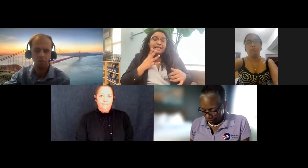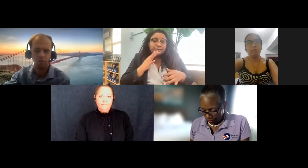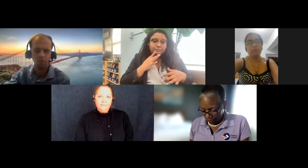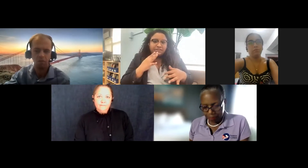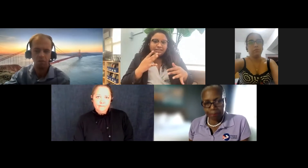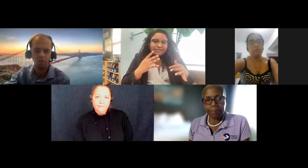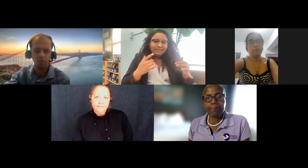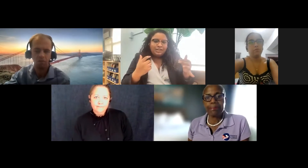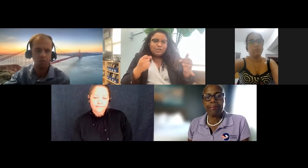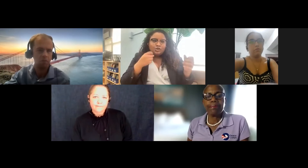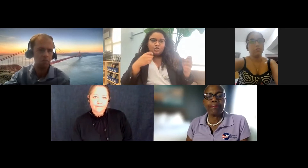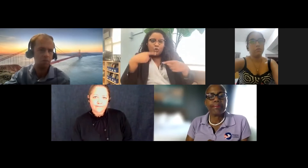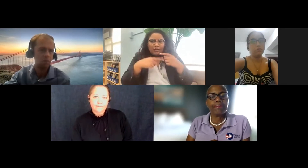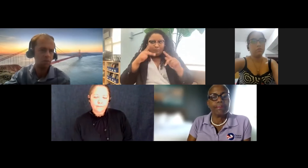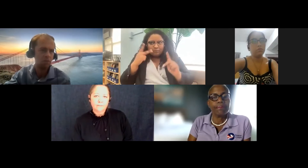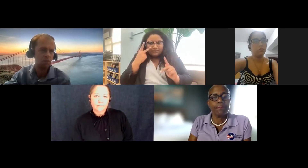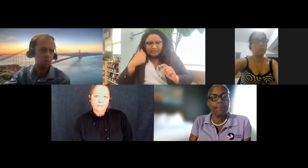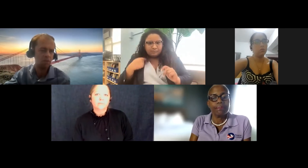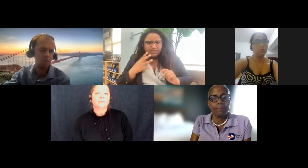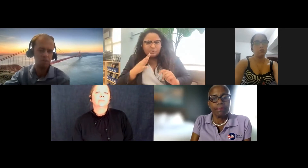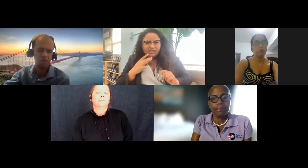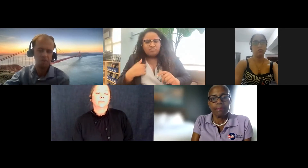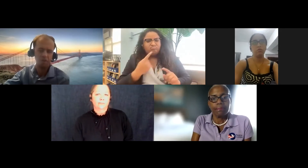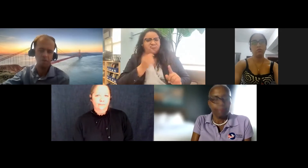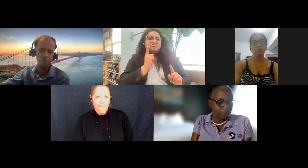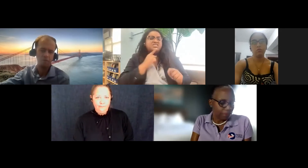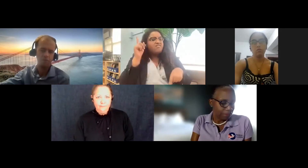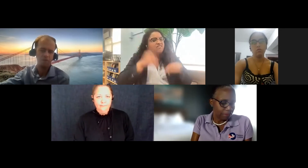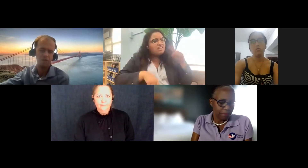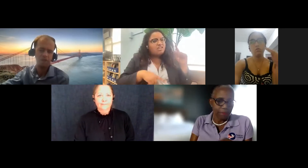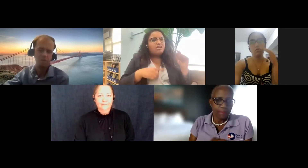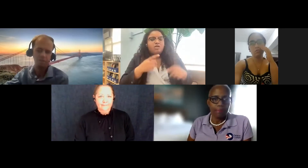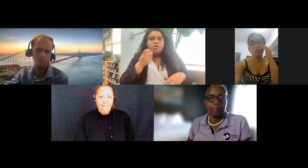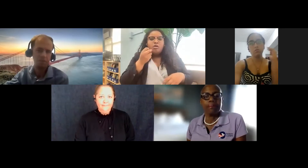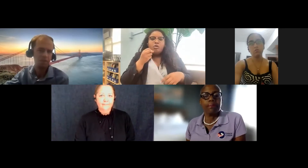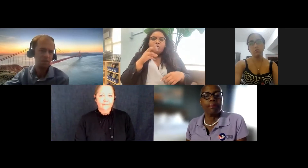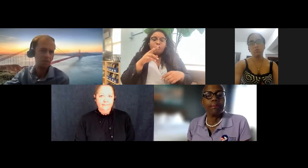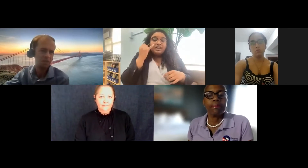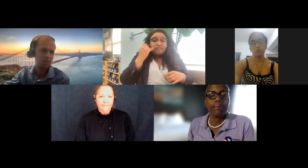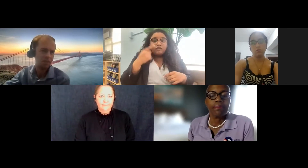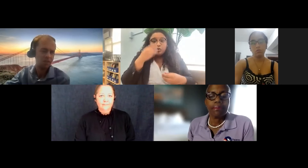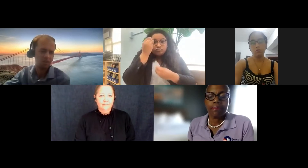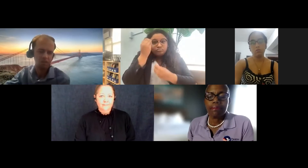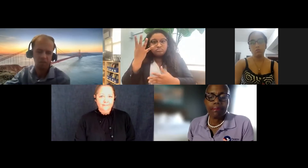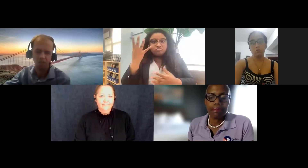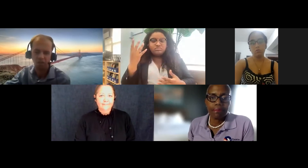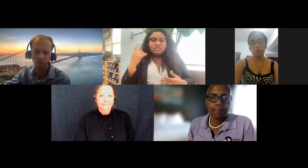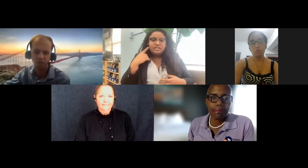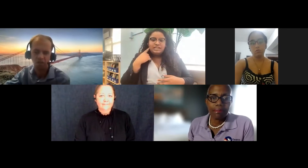That is the usage in Spanish. Even when you are speaking, it is already a word that is concerning.